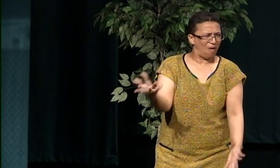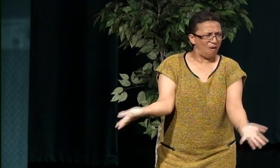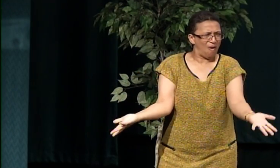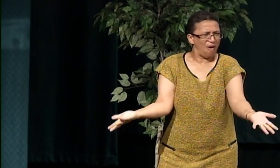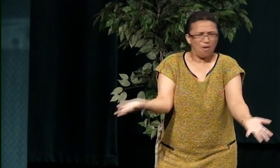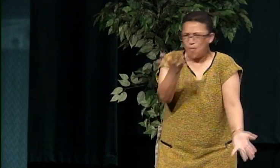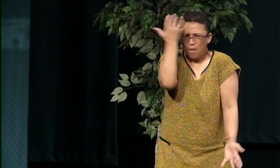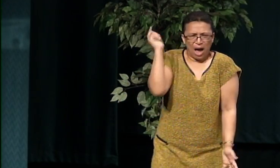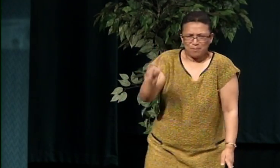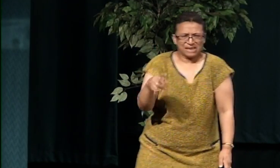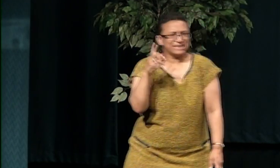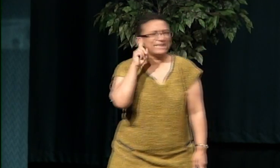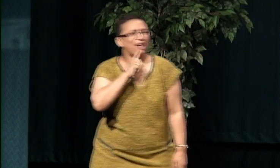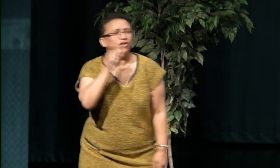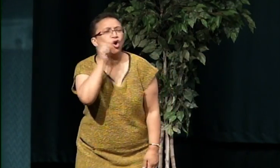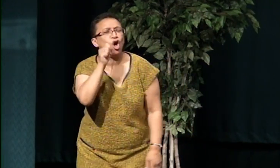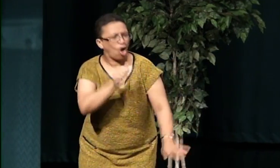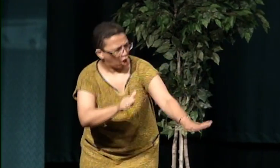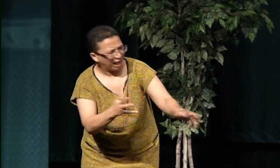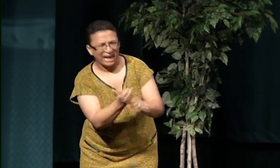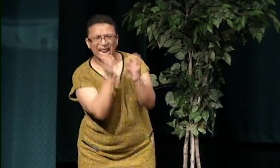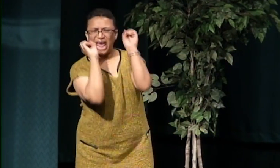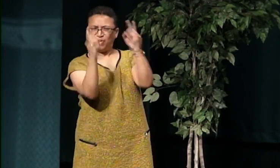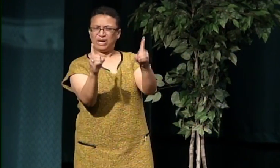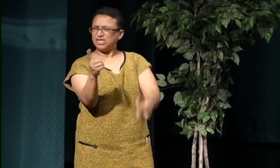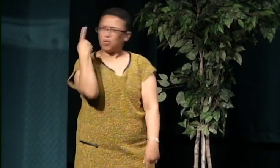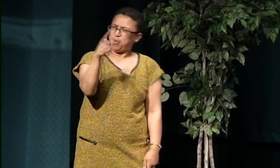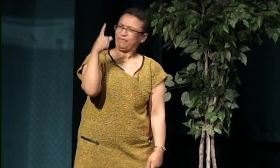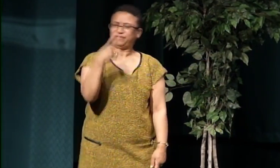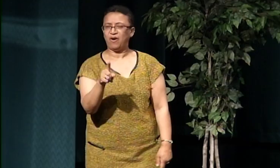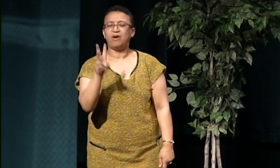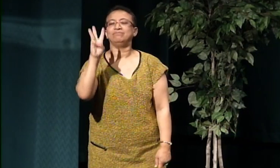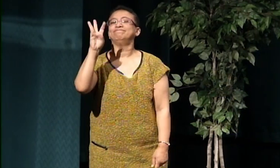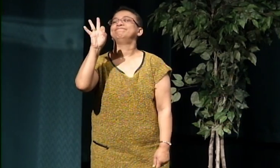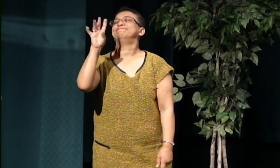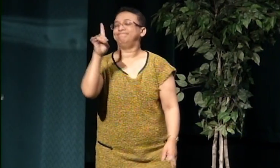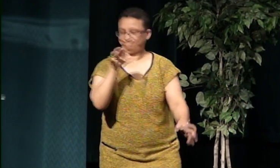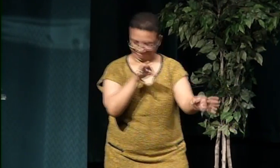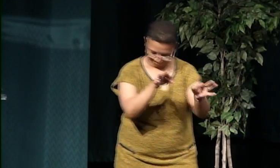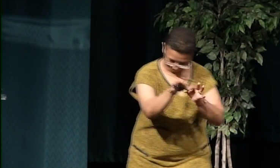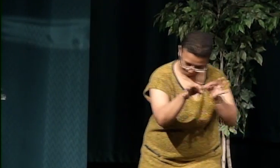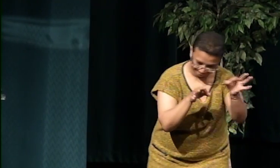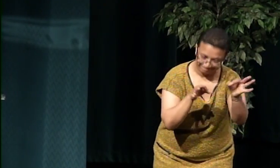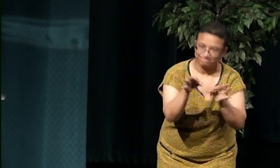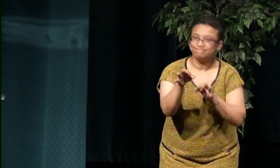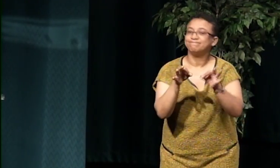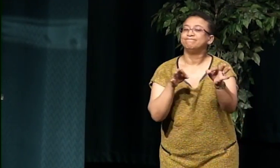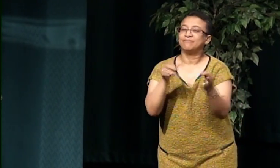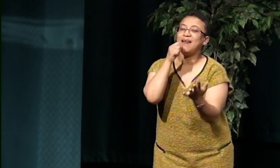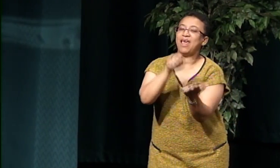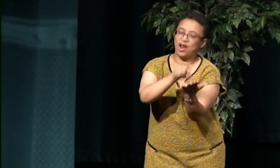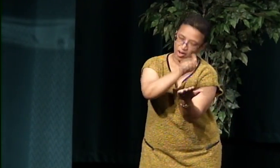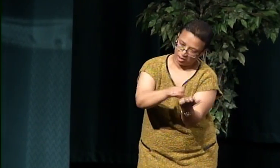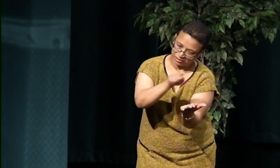or understand why deaf children need to go to a special school, or especially why a deaf girl would need to go to school in many countries so we need to explain these things.